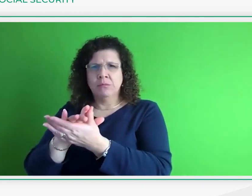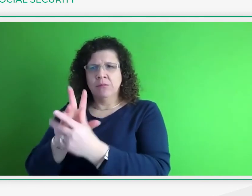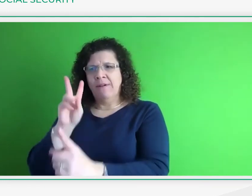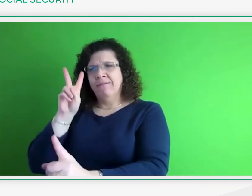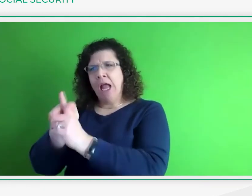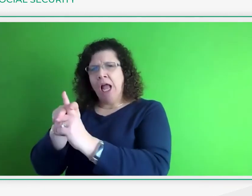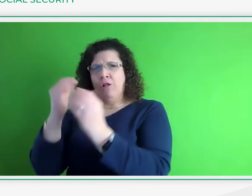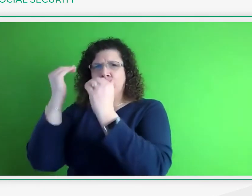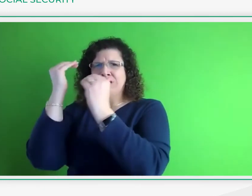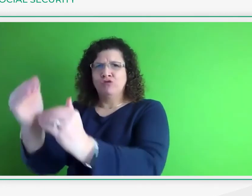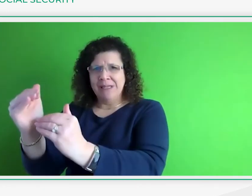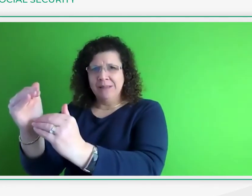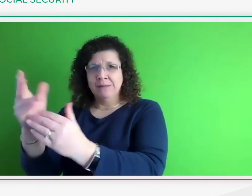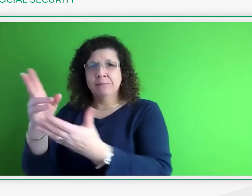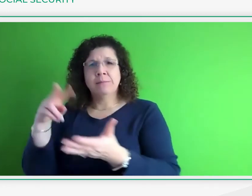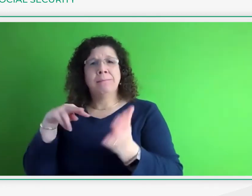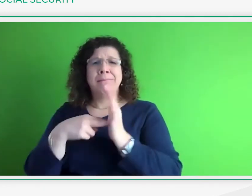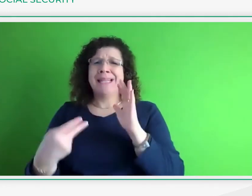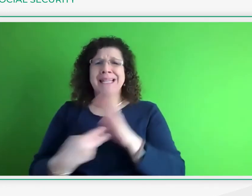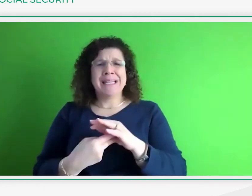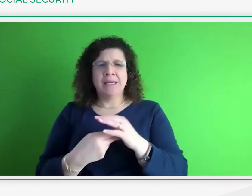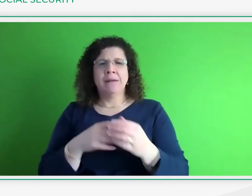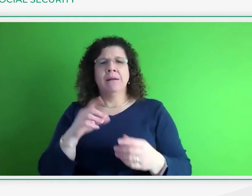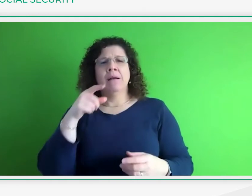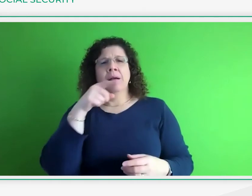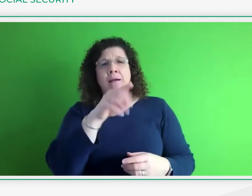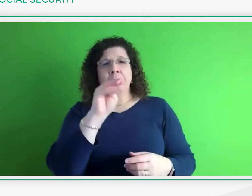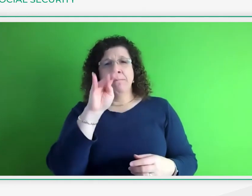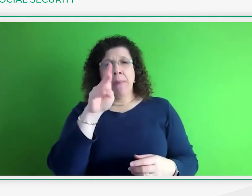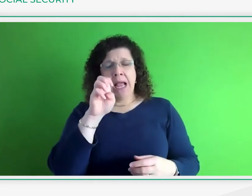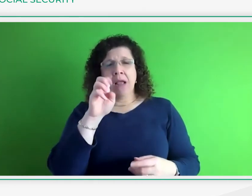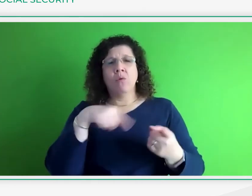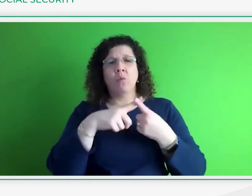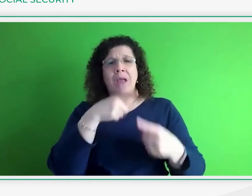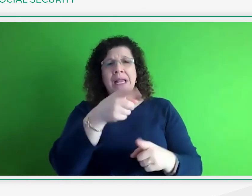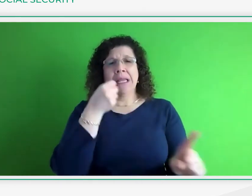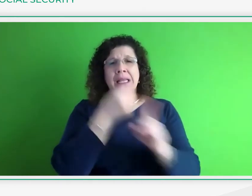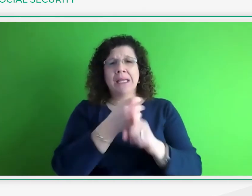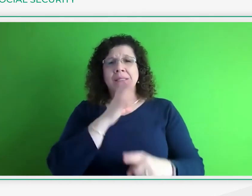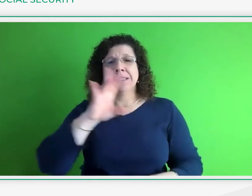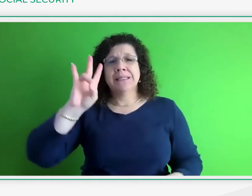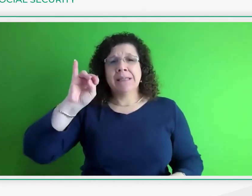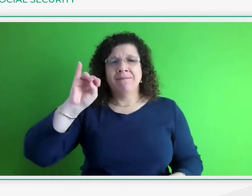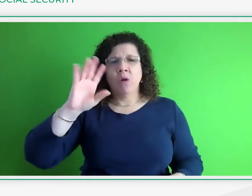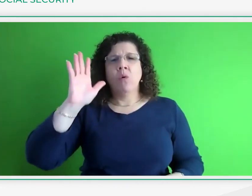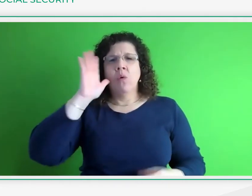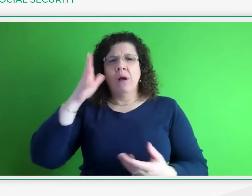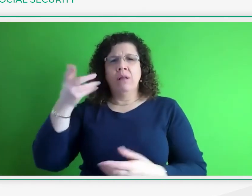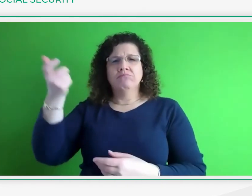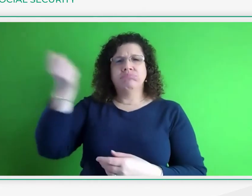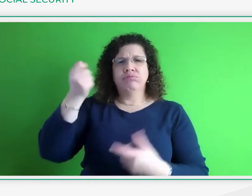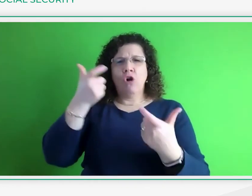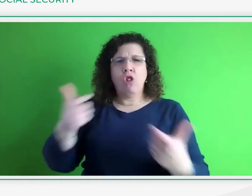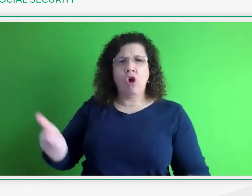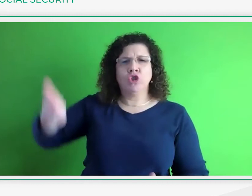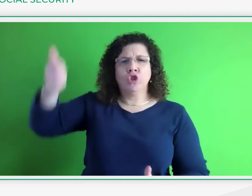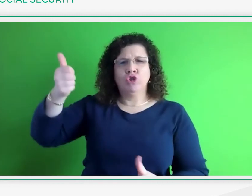So he's filing the restricted, which means that Mike, when he actually hits 70, he'll